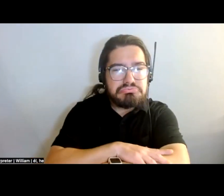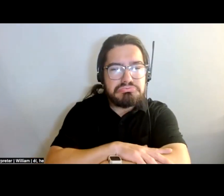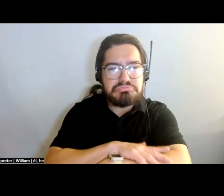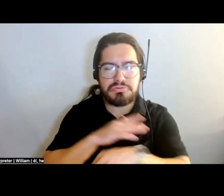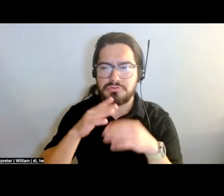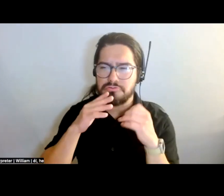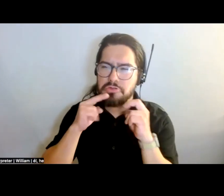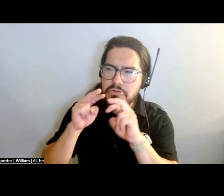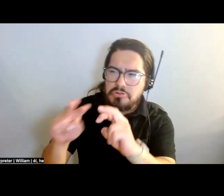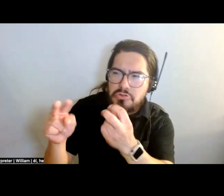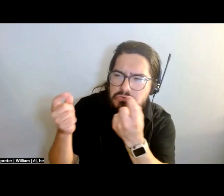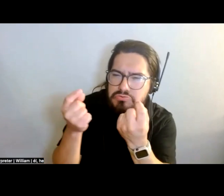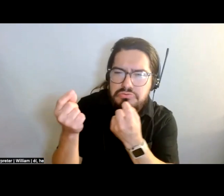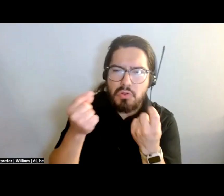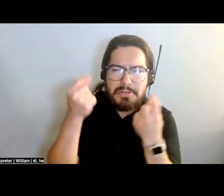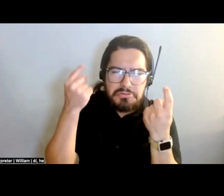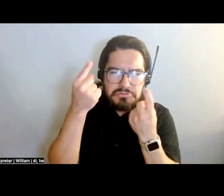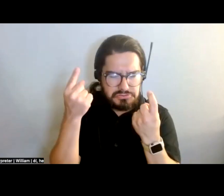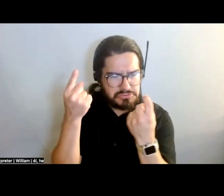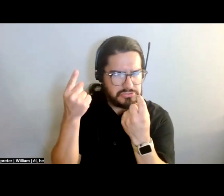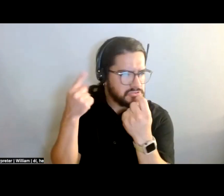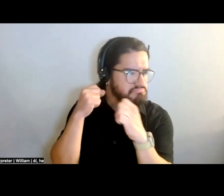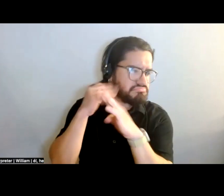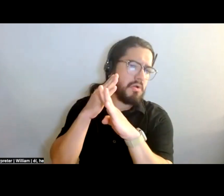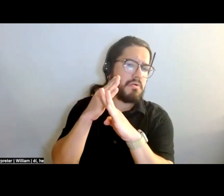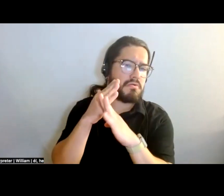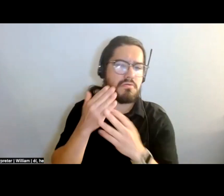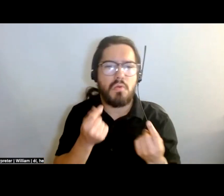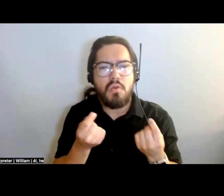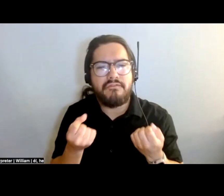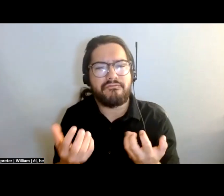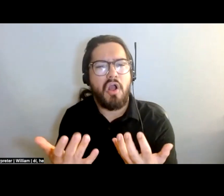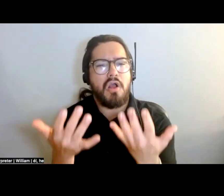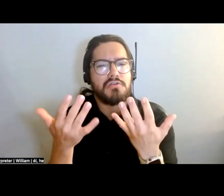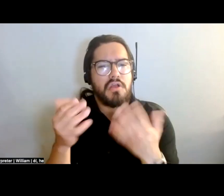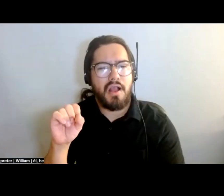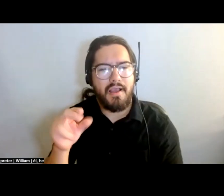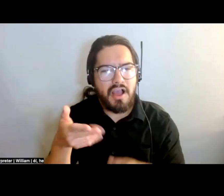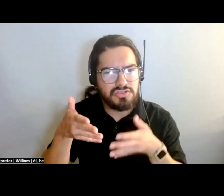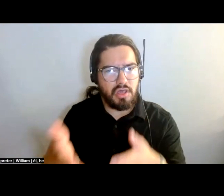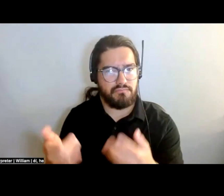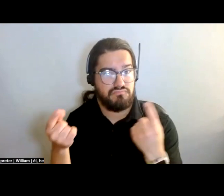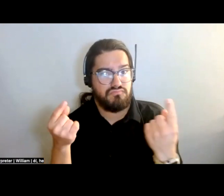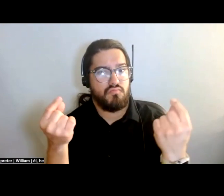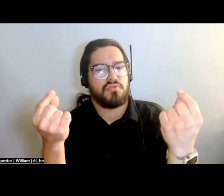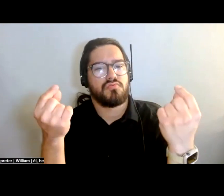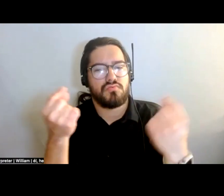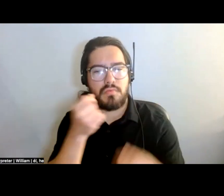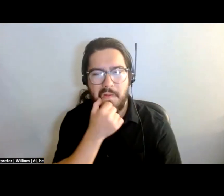And what will we do with all this ash? Sueño verde